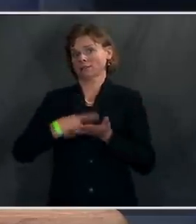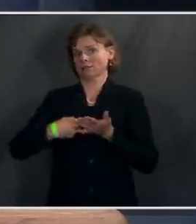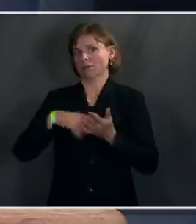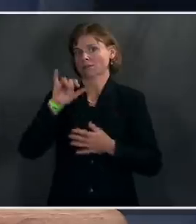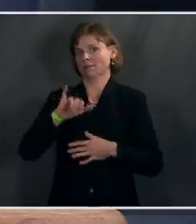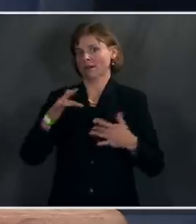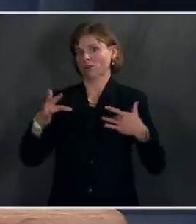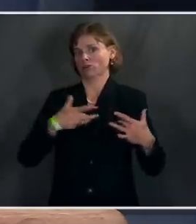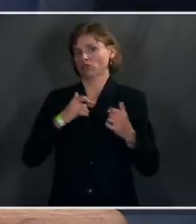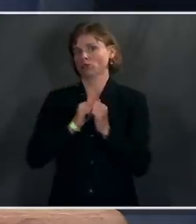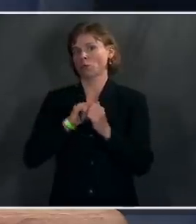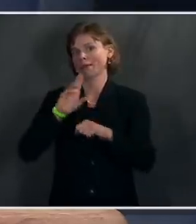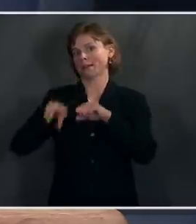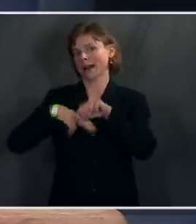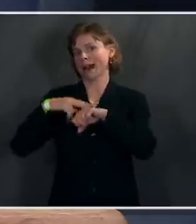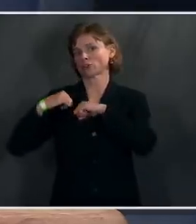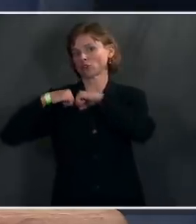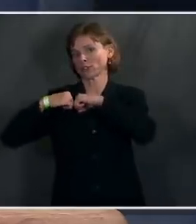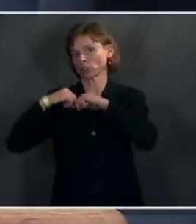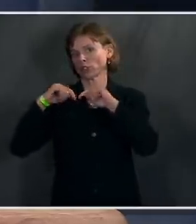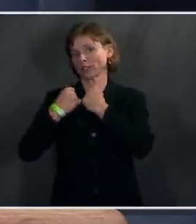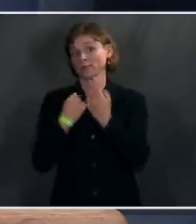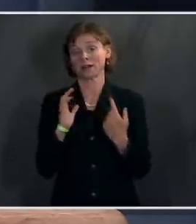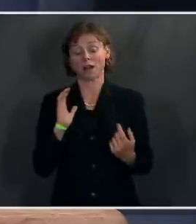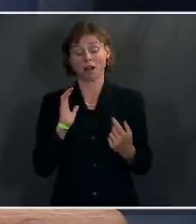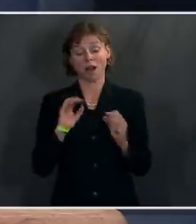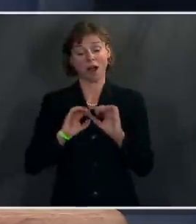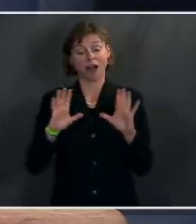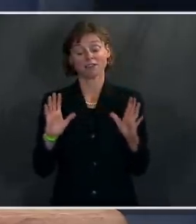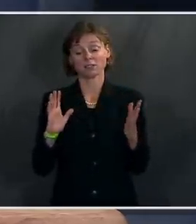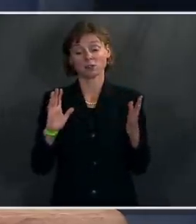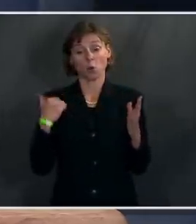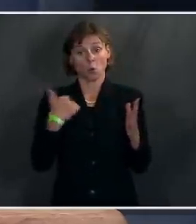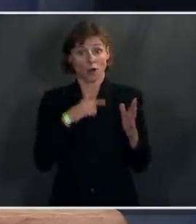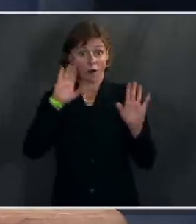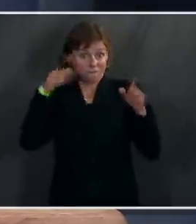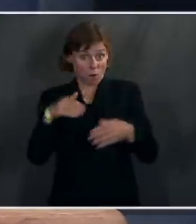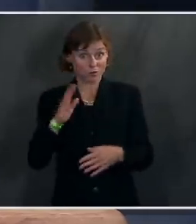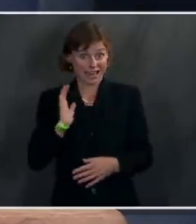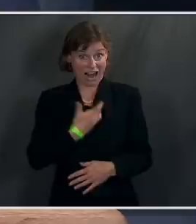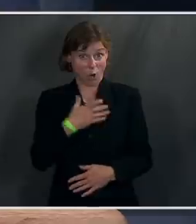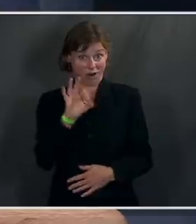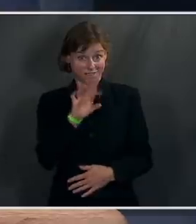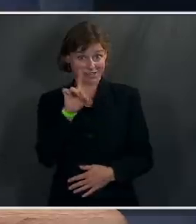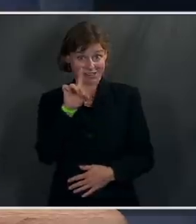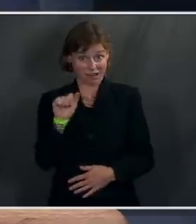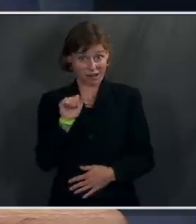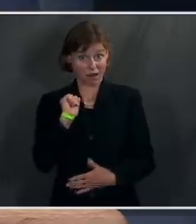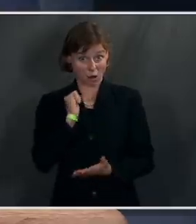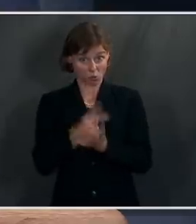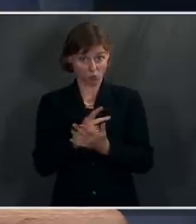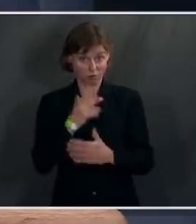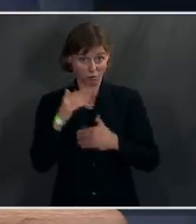Obviously, our focus is on our own FDA approval process here and ensuring that we make as much of the vaccine available